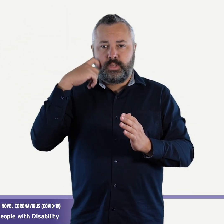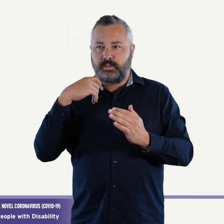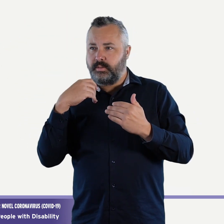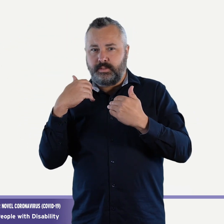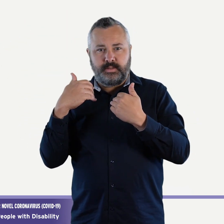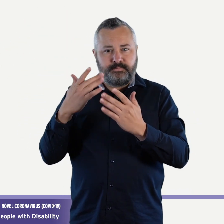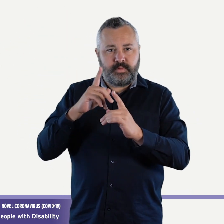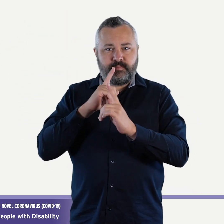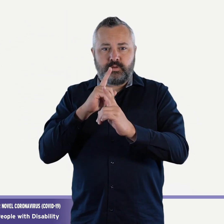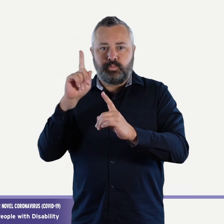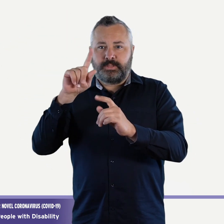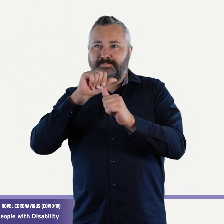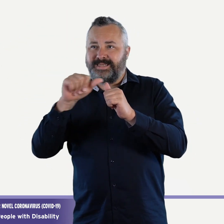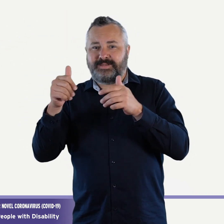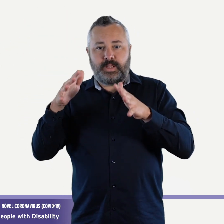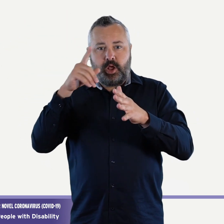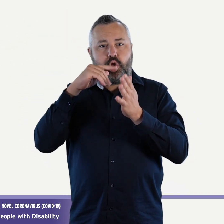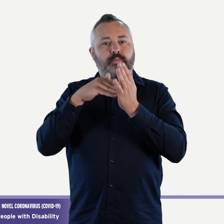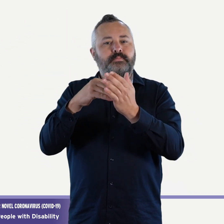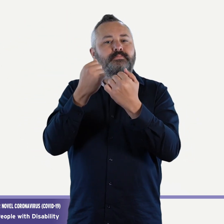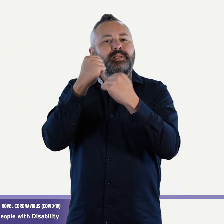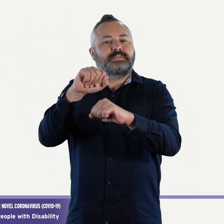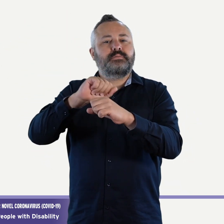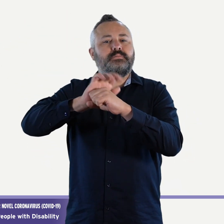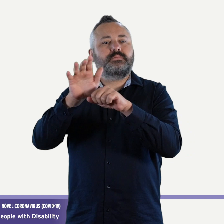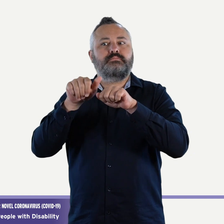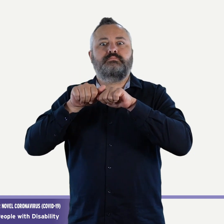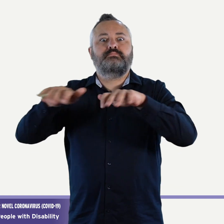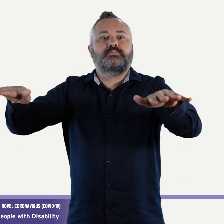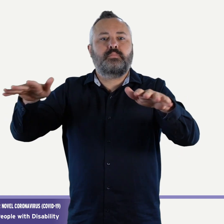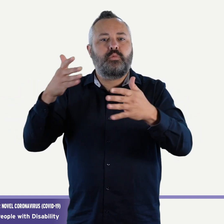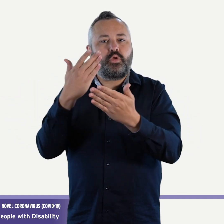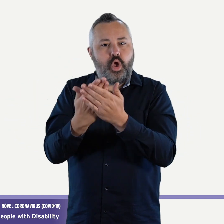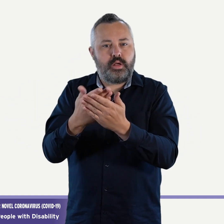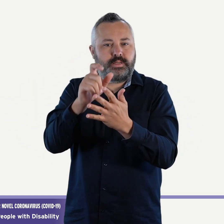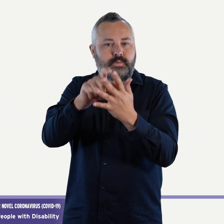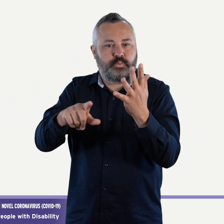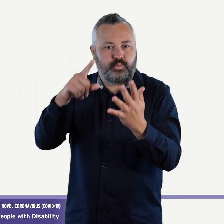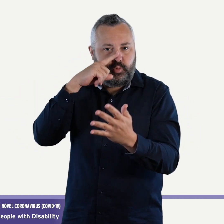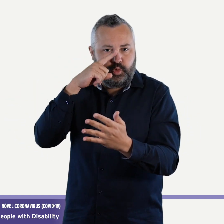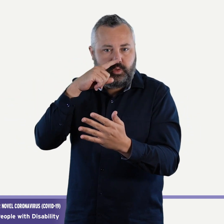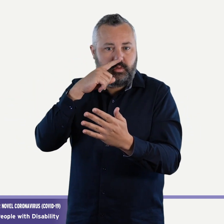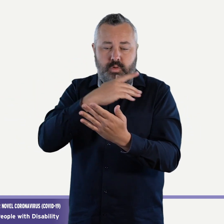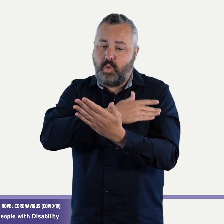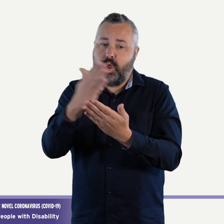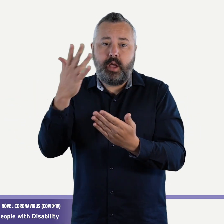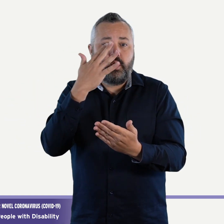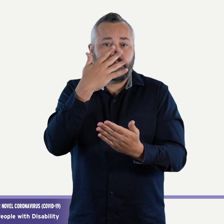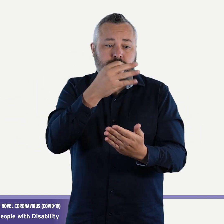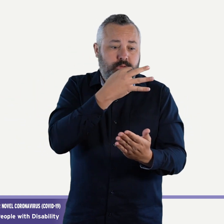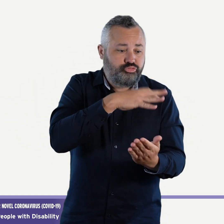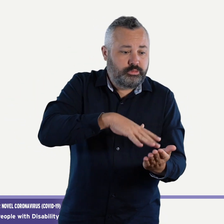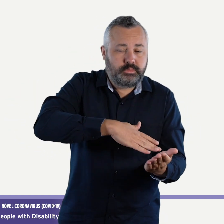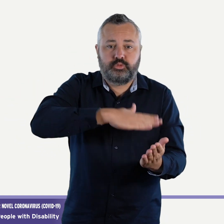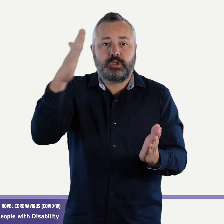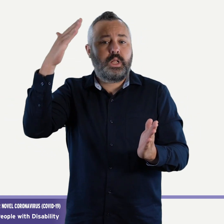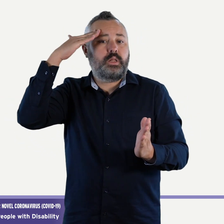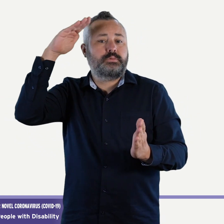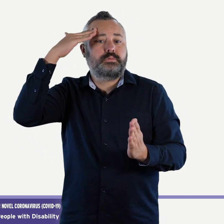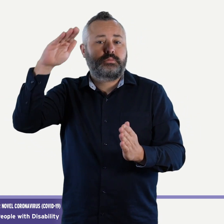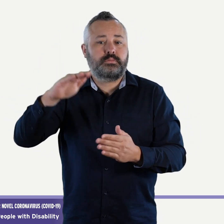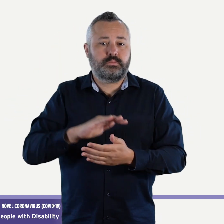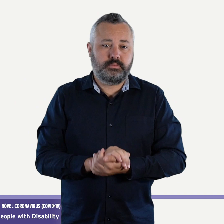reducing the risk of COVID-19 for people with disability, including children, young people and adults.